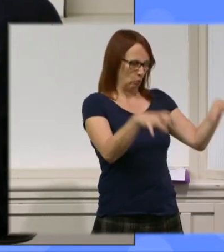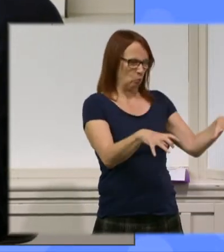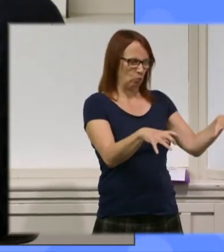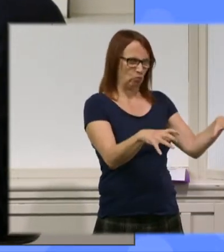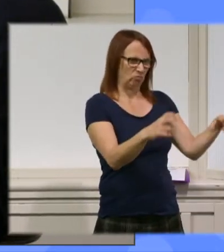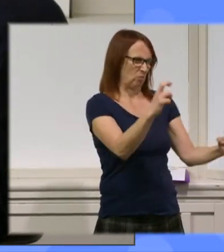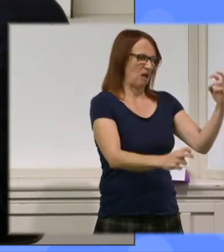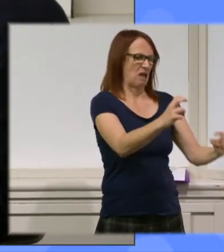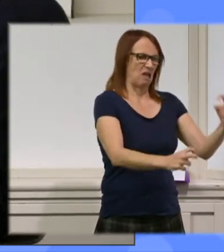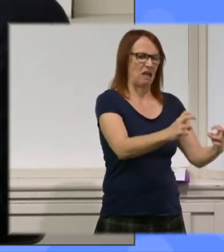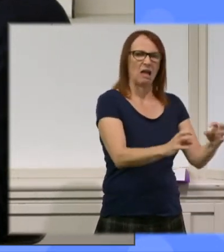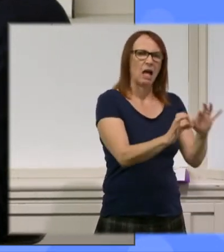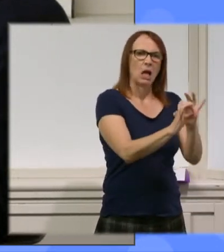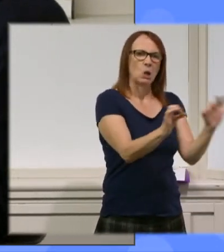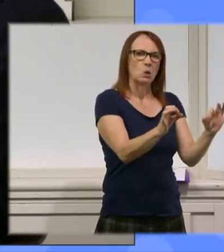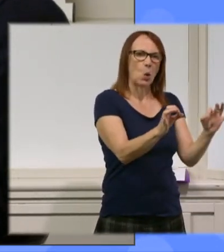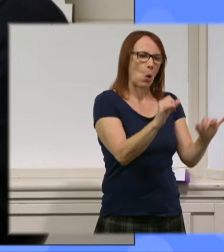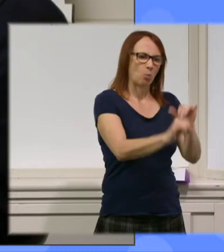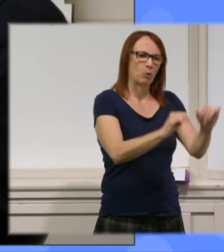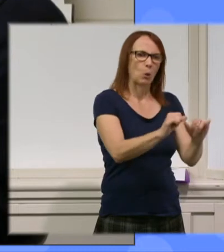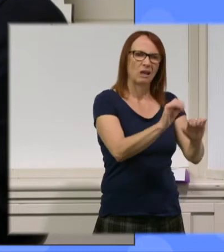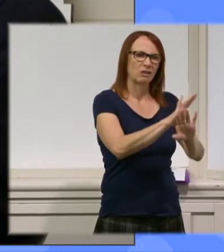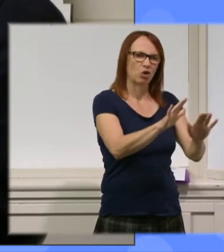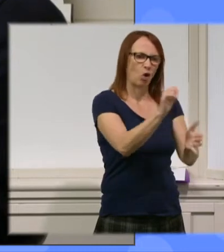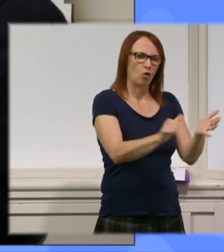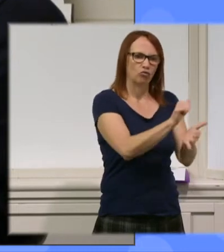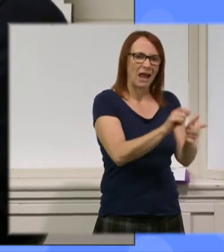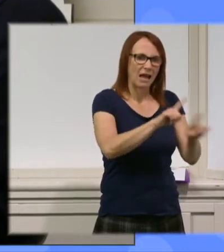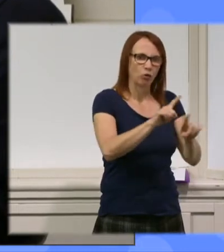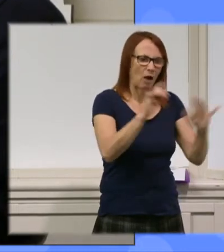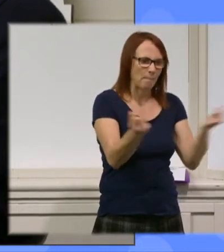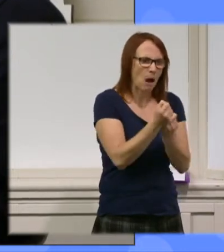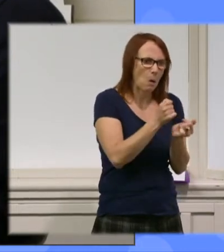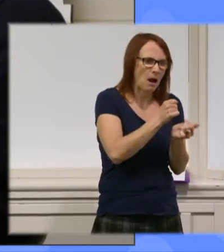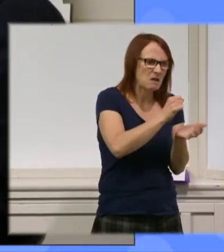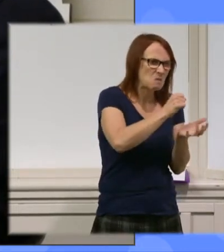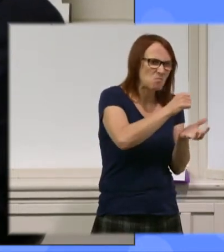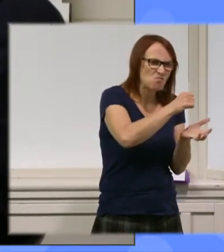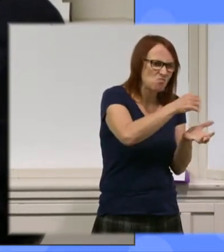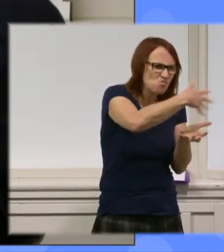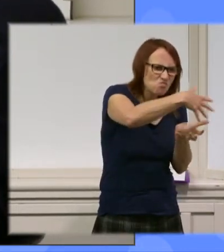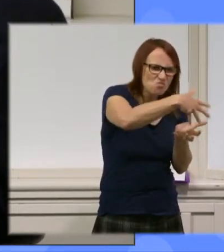toward consensus building or negotiation you try and get power with all your might and then you grind the other guy into the ground that's that's how it